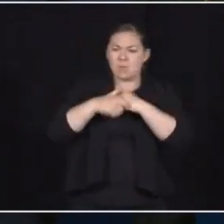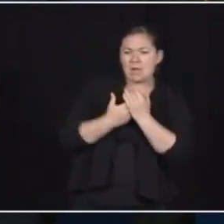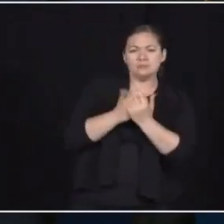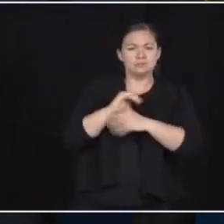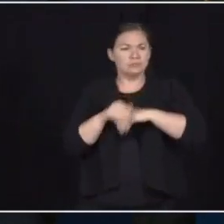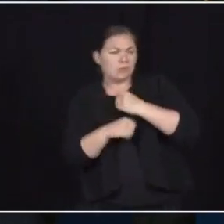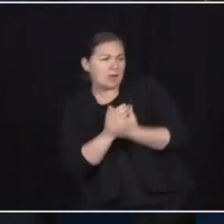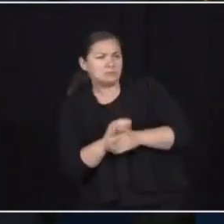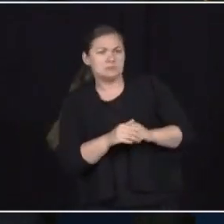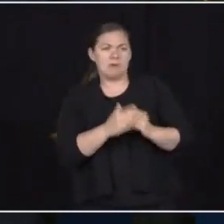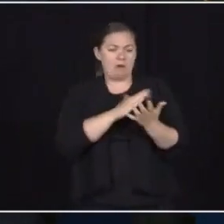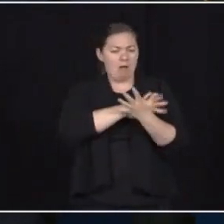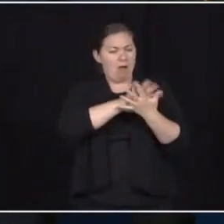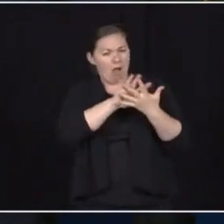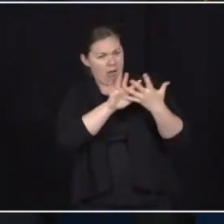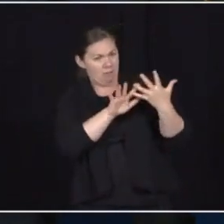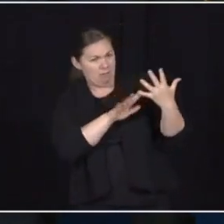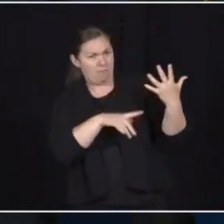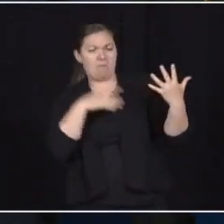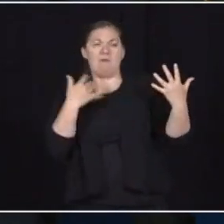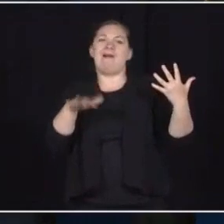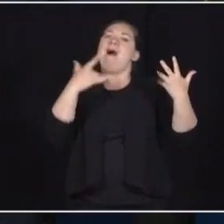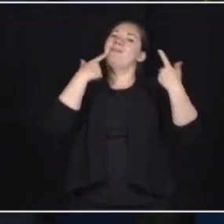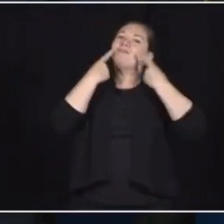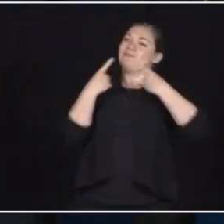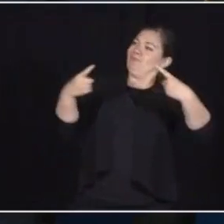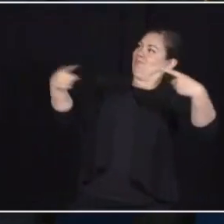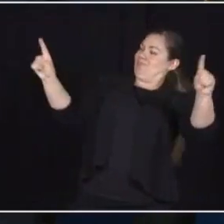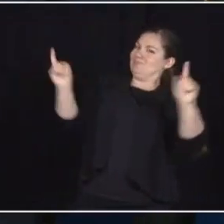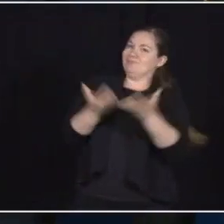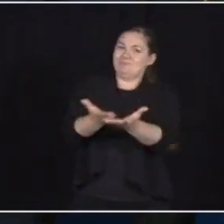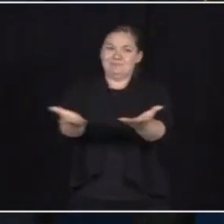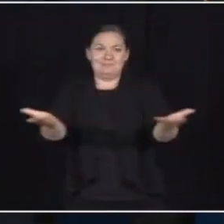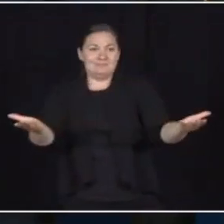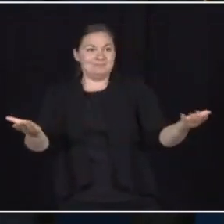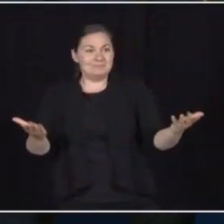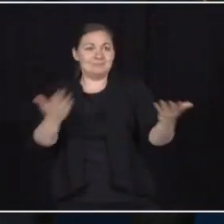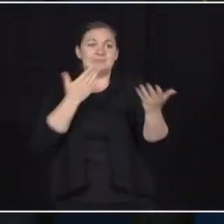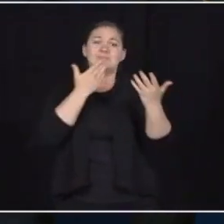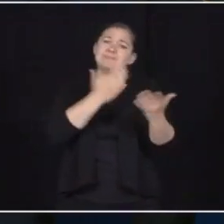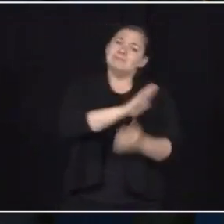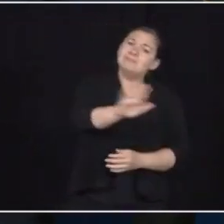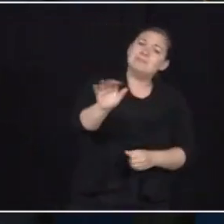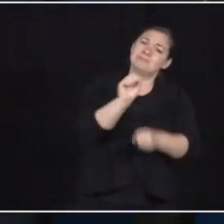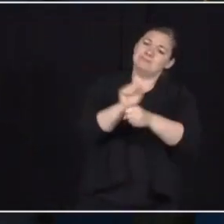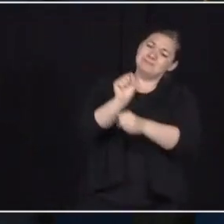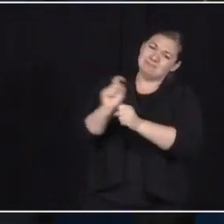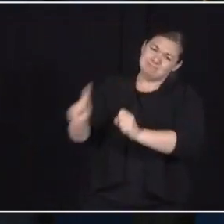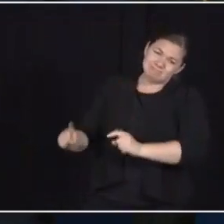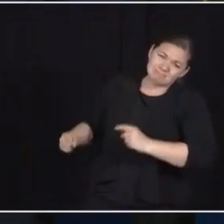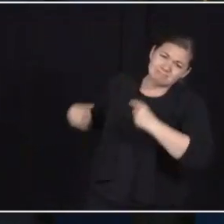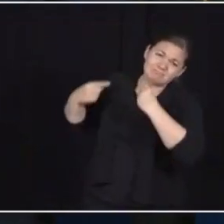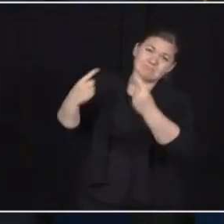distancing, wearing face coverings when needed and hand hygiene has helped to make today possible. Because of these efforts, and as the